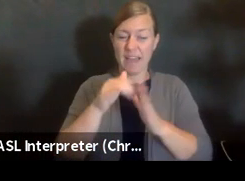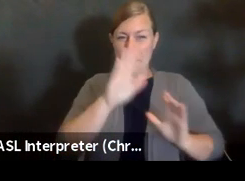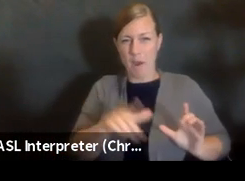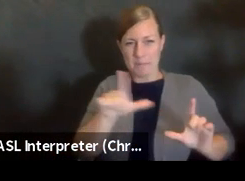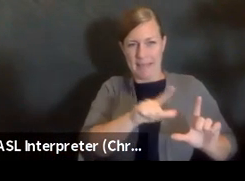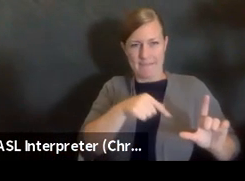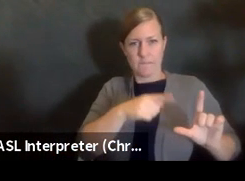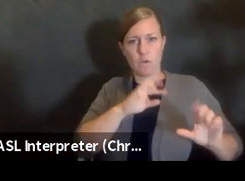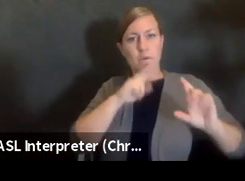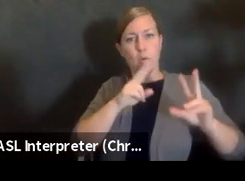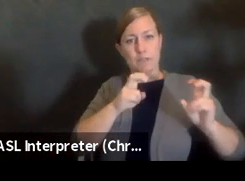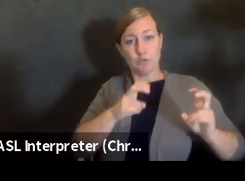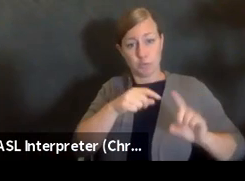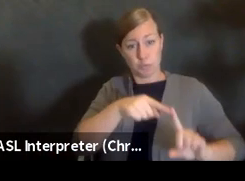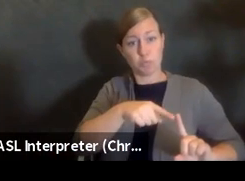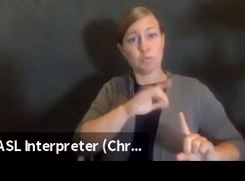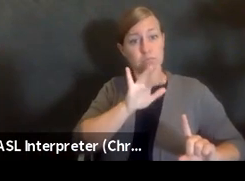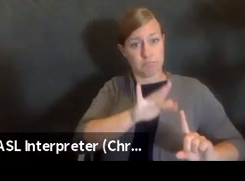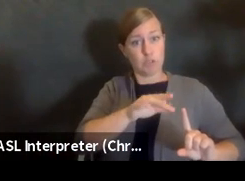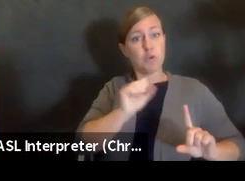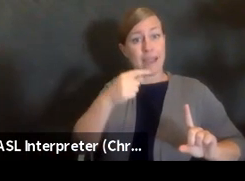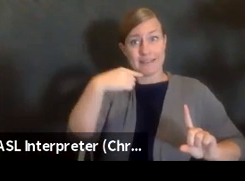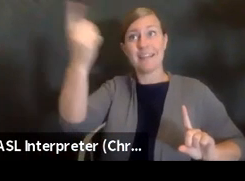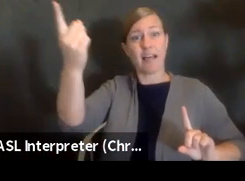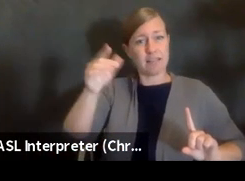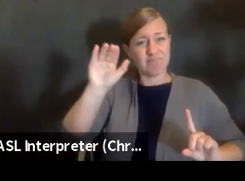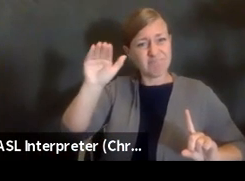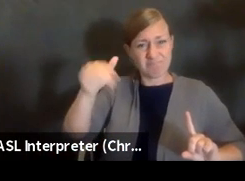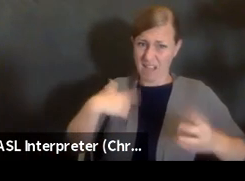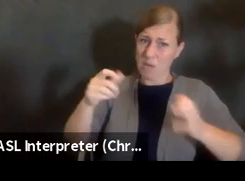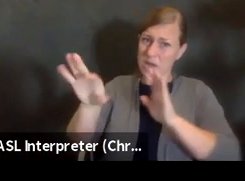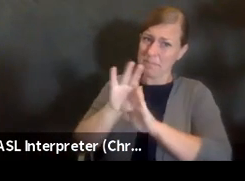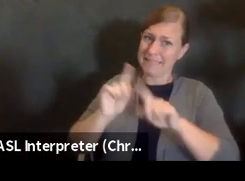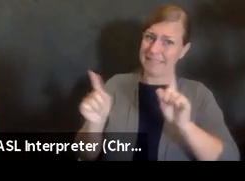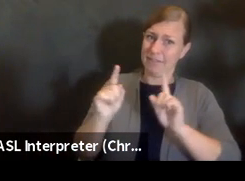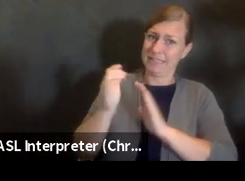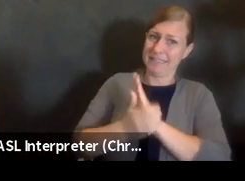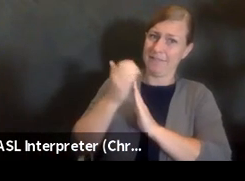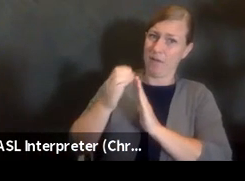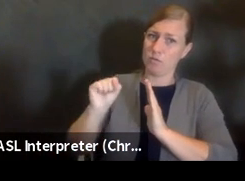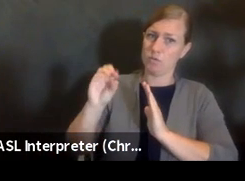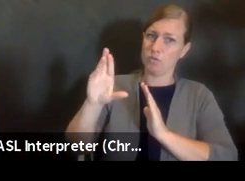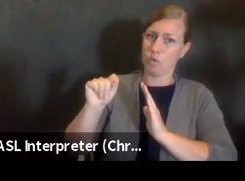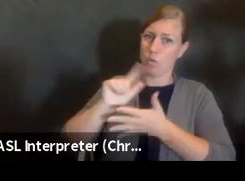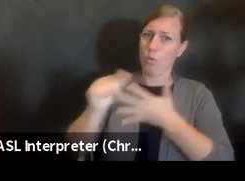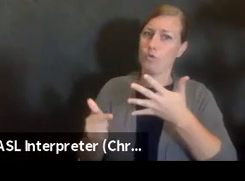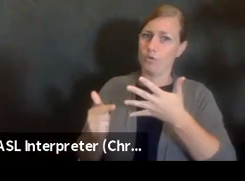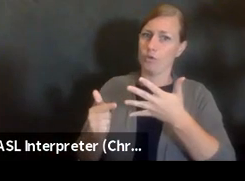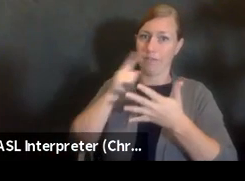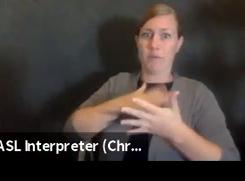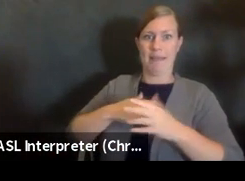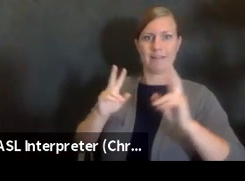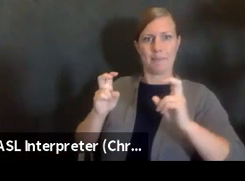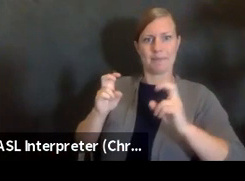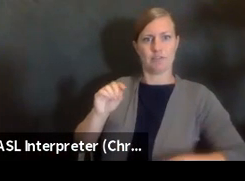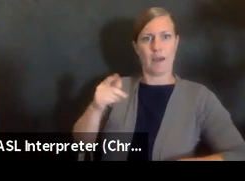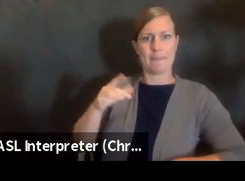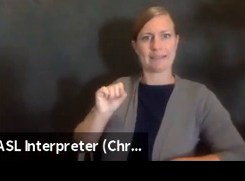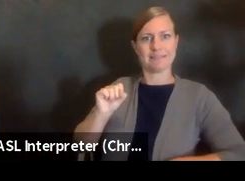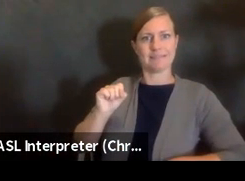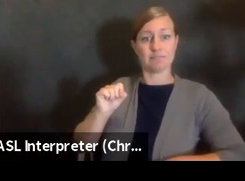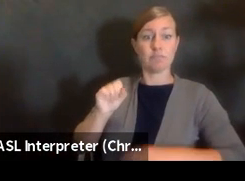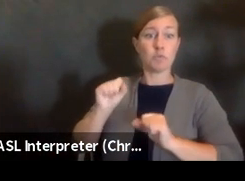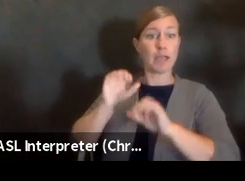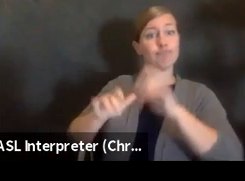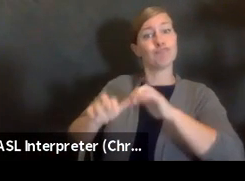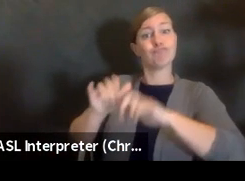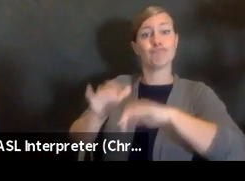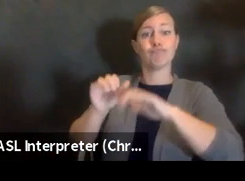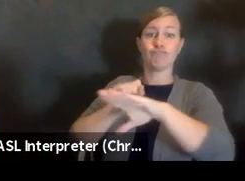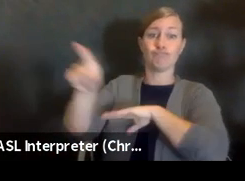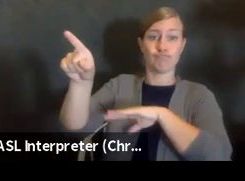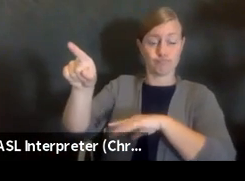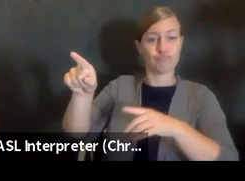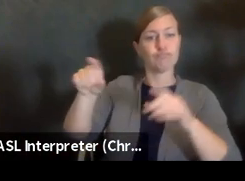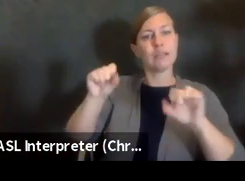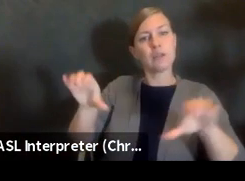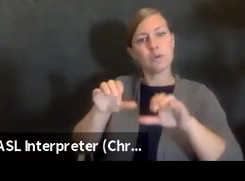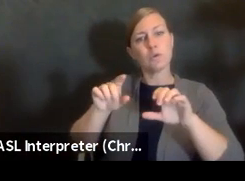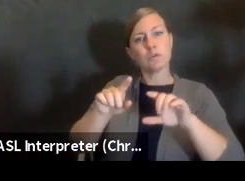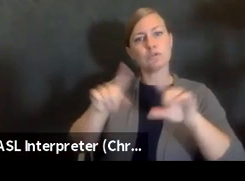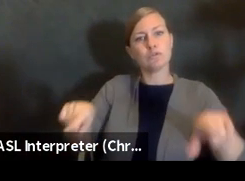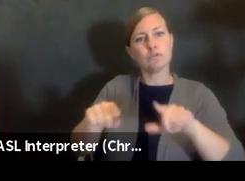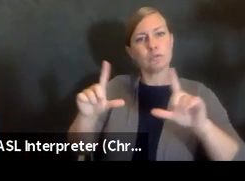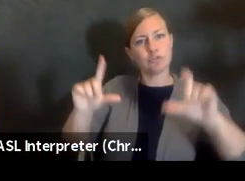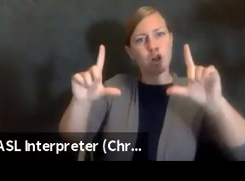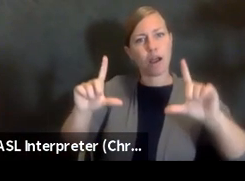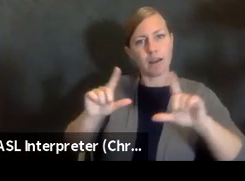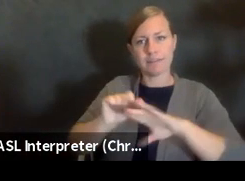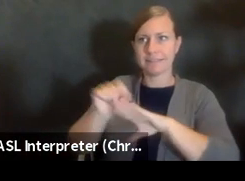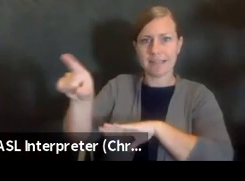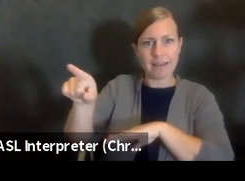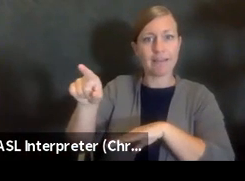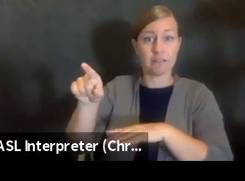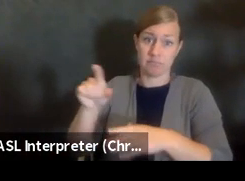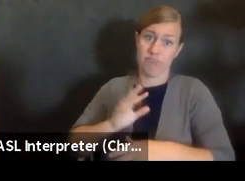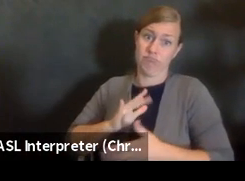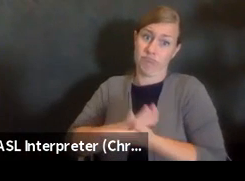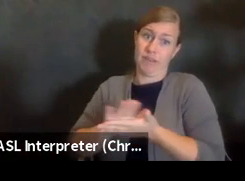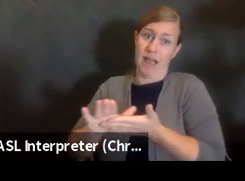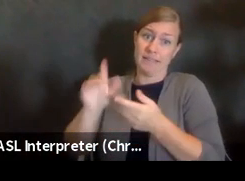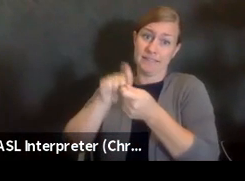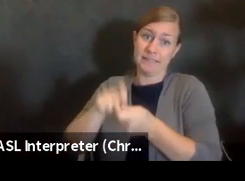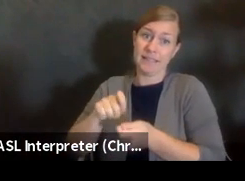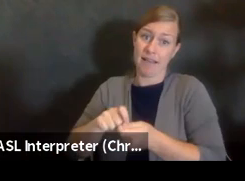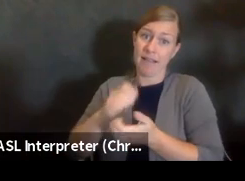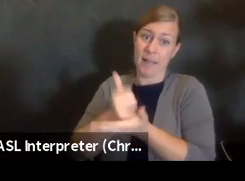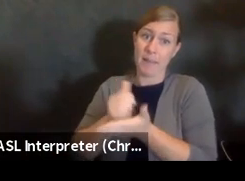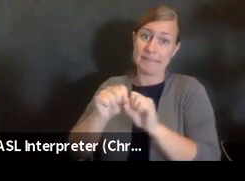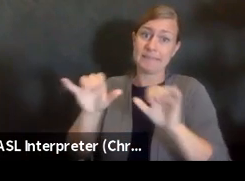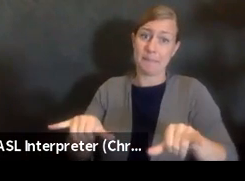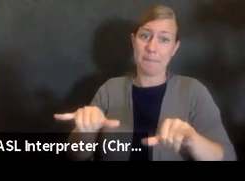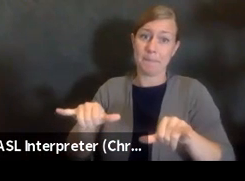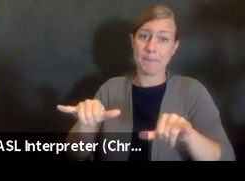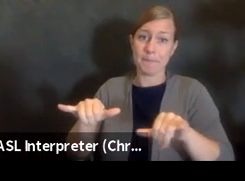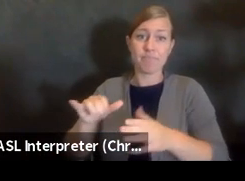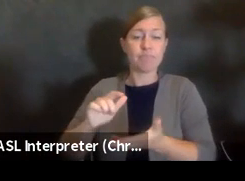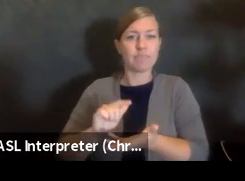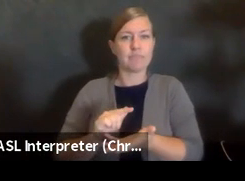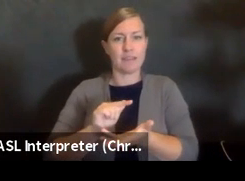Katherine Livick - ESD 112: And you can actually tell them, hey, why can't I choose a different default sort order for my topics in this page and you can have it take a screenshot of your screen and send it to them. It's pretty detailed help system. So I encourage you to use